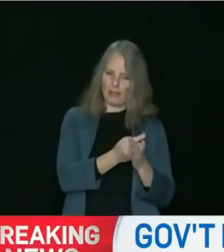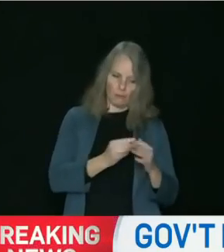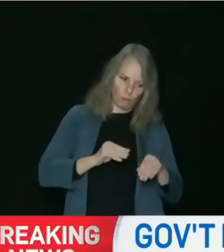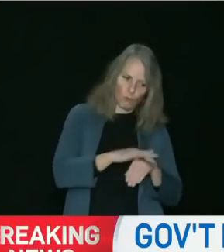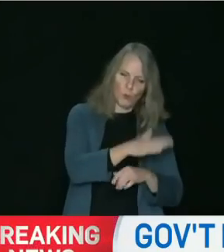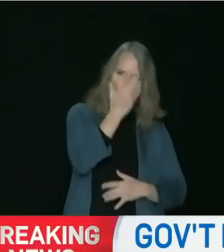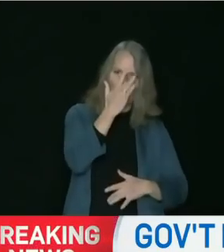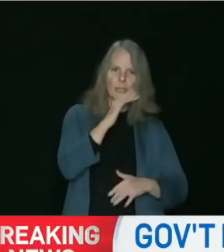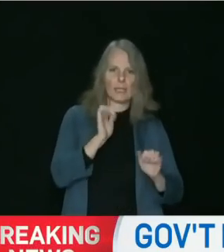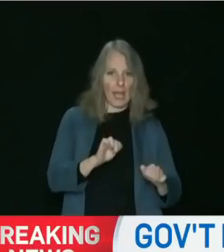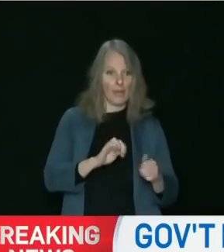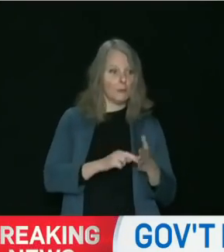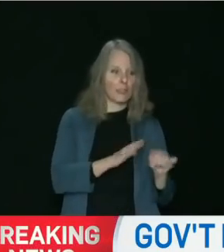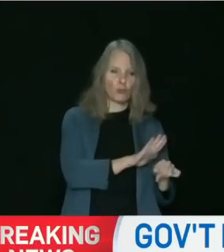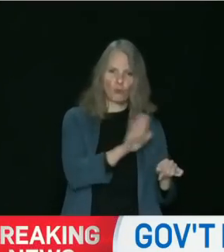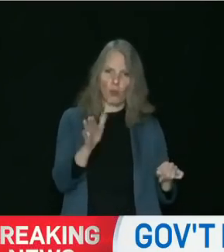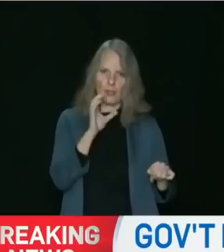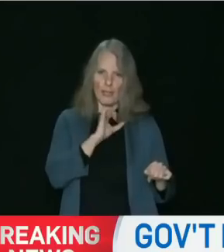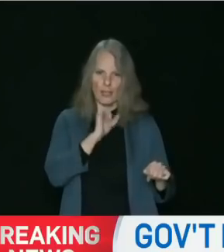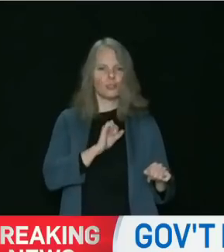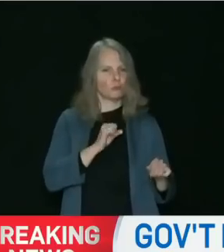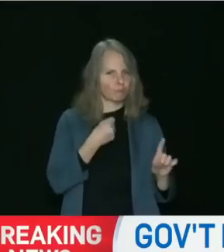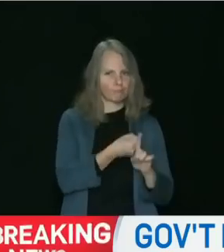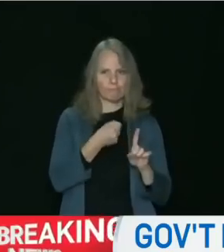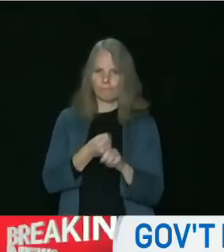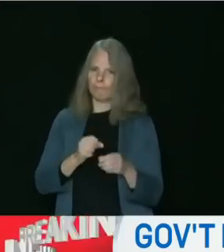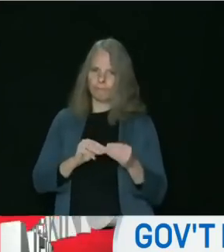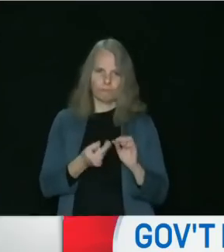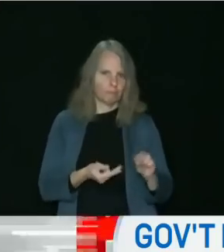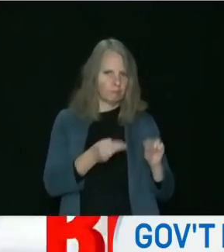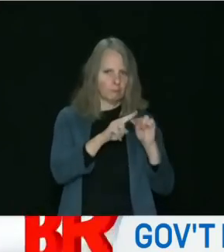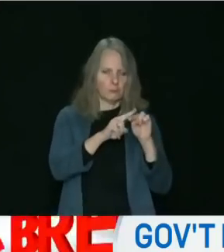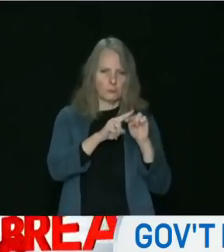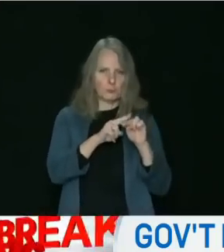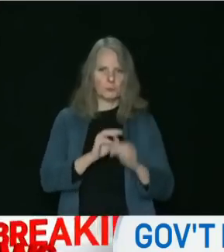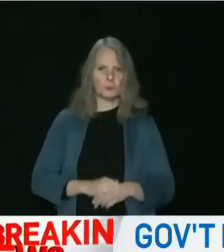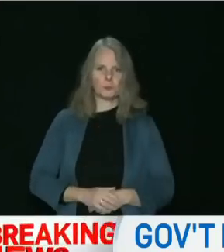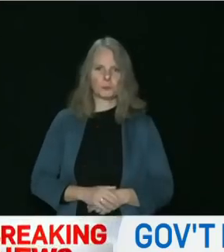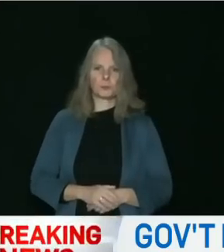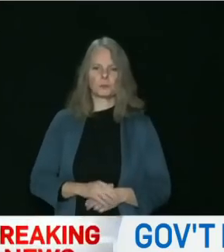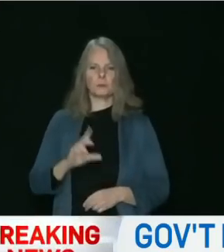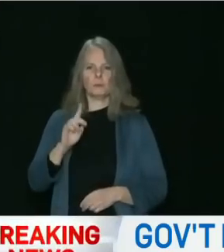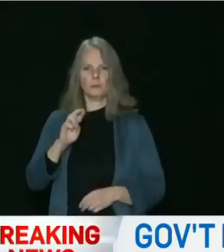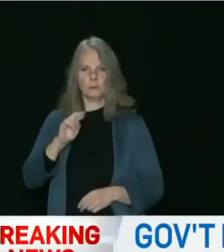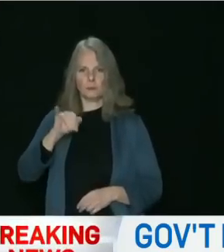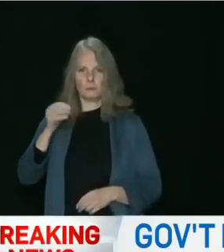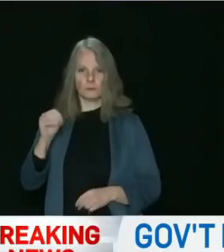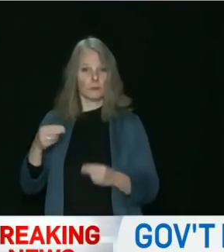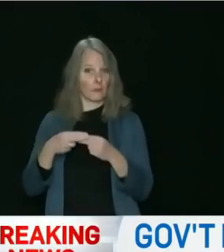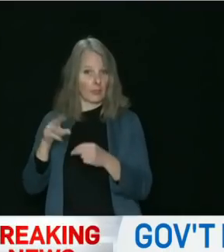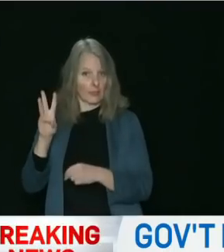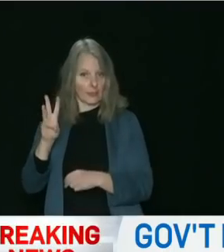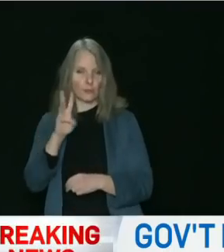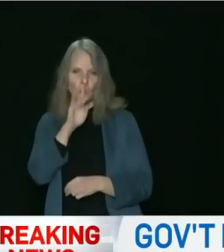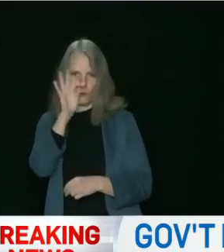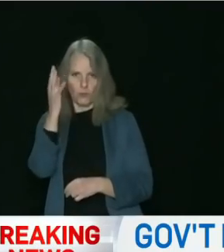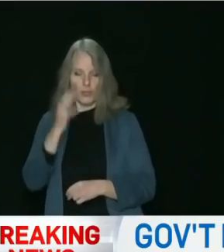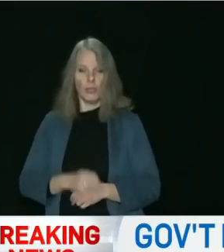AND VACCINES, CASES ARE NOW